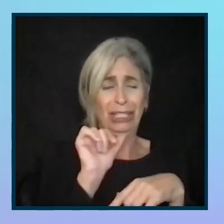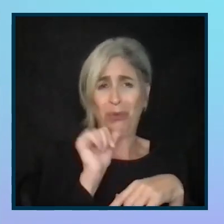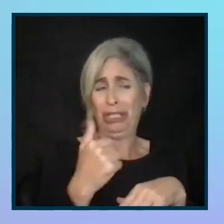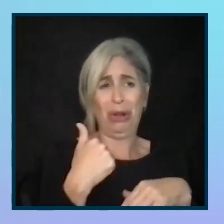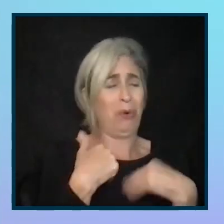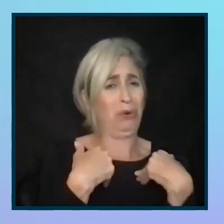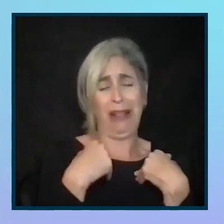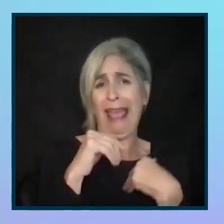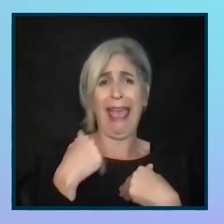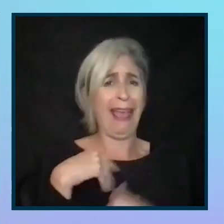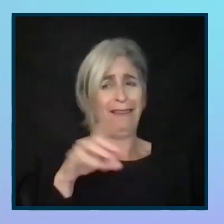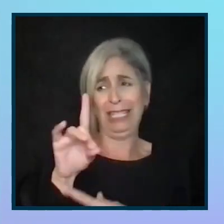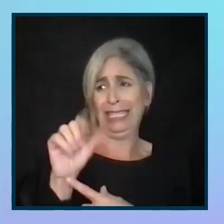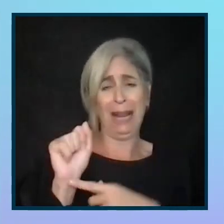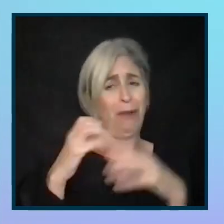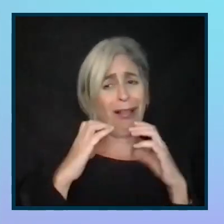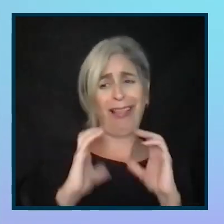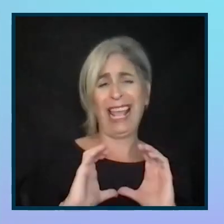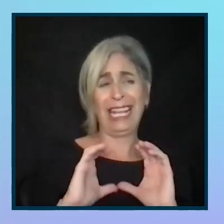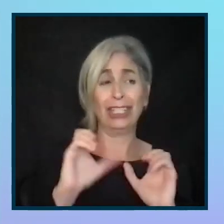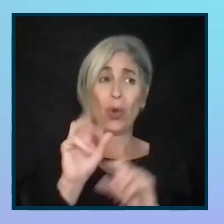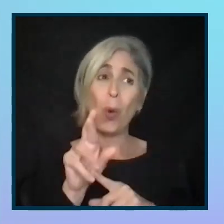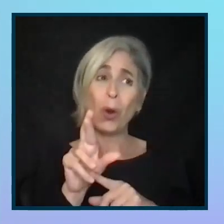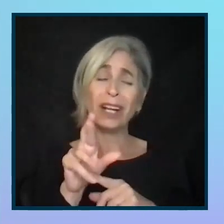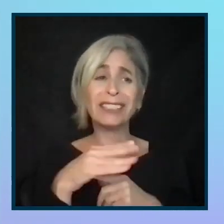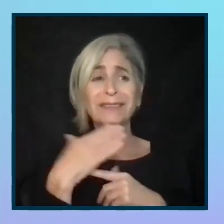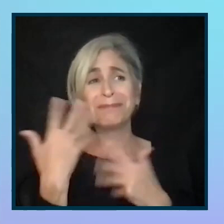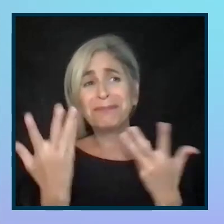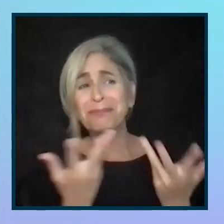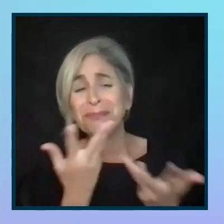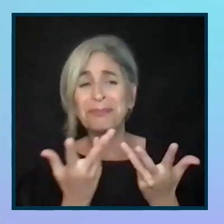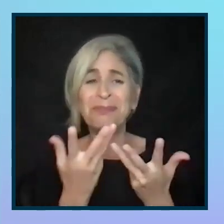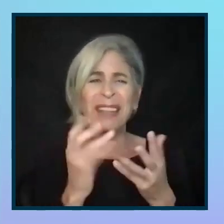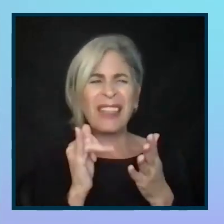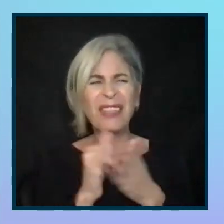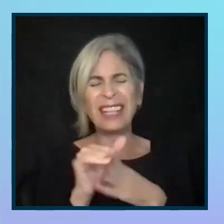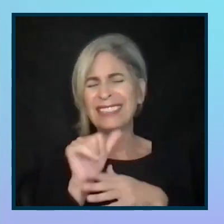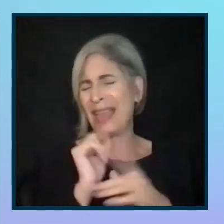or, "well, that's not my target market,"